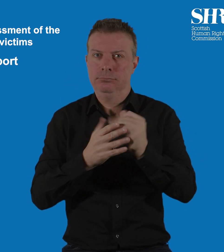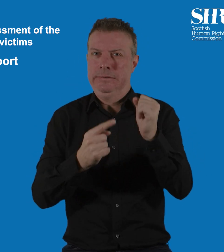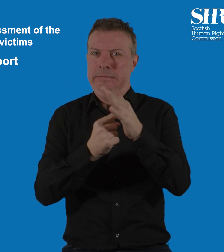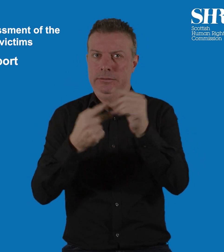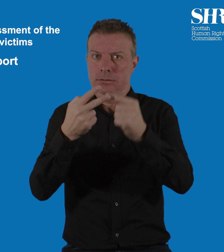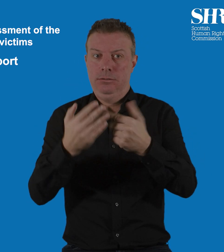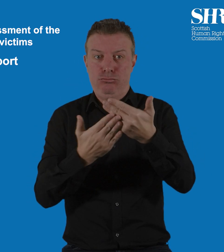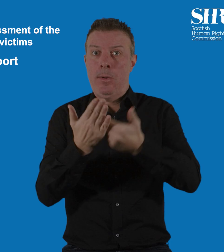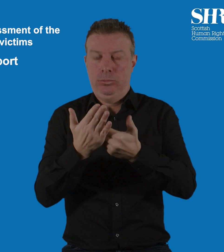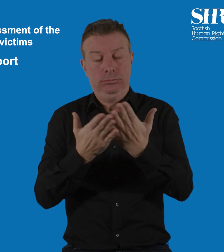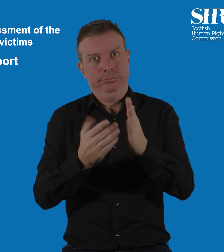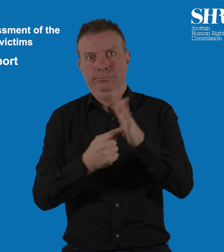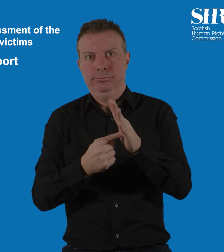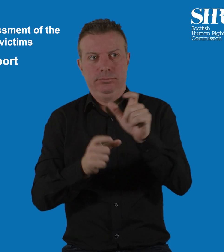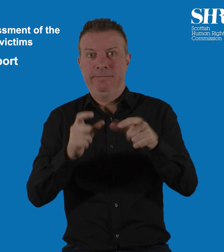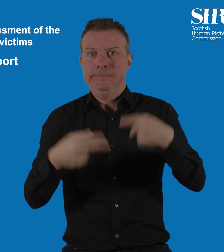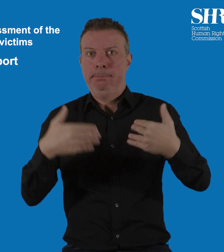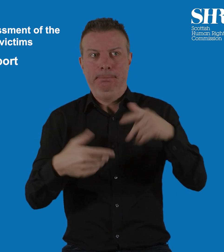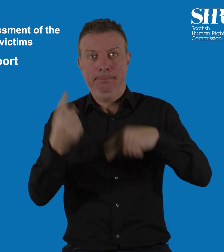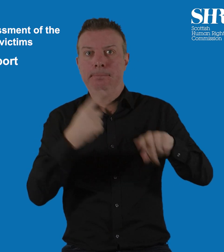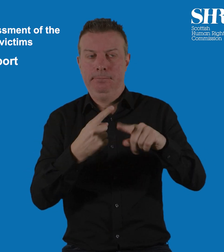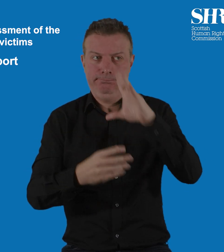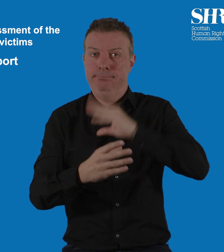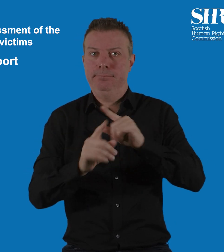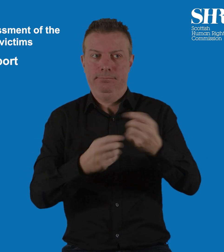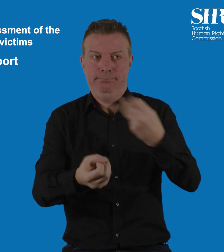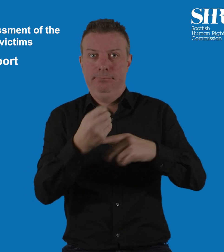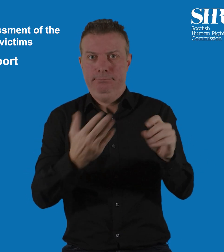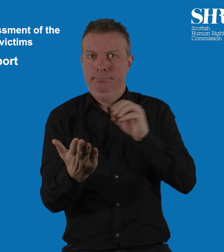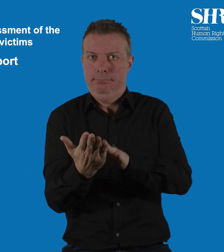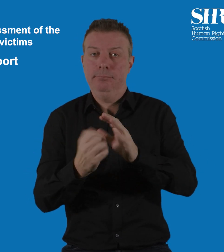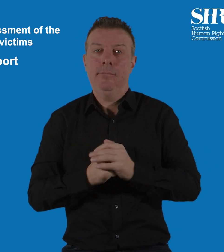A key part of the report is victim testimony.